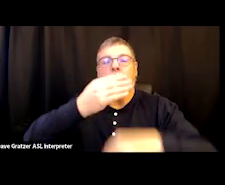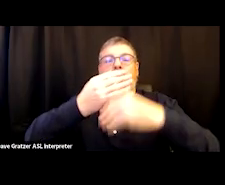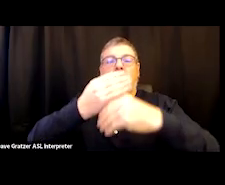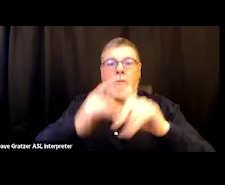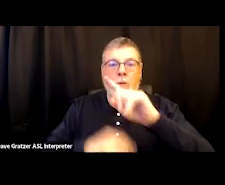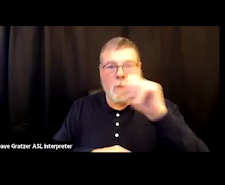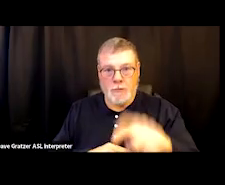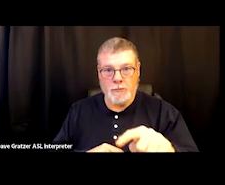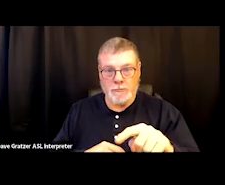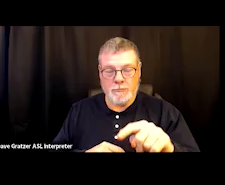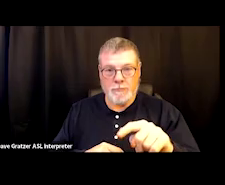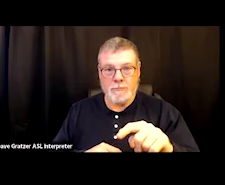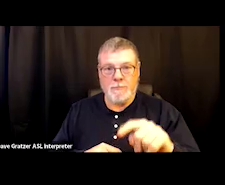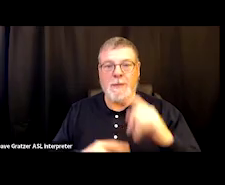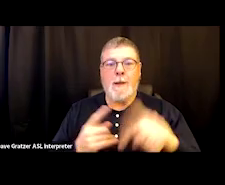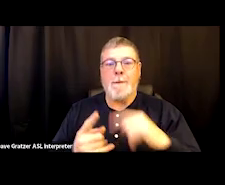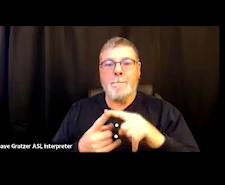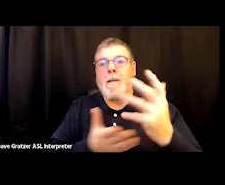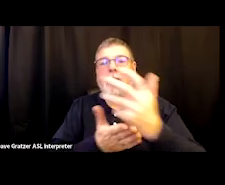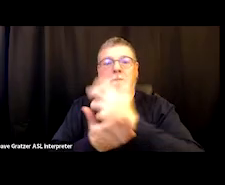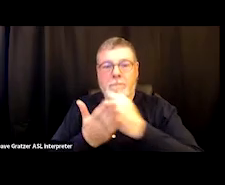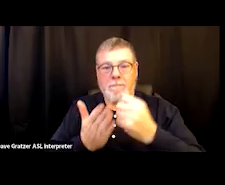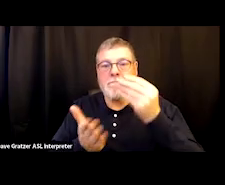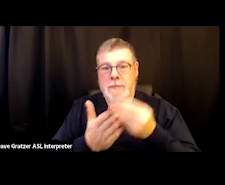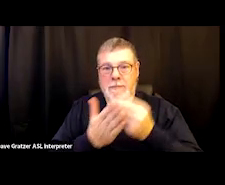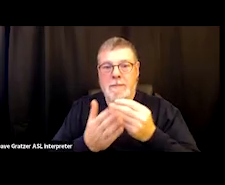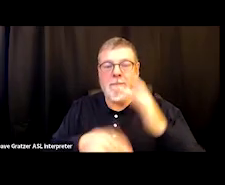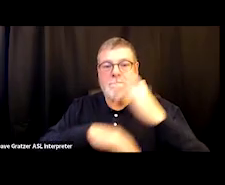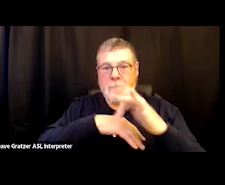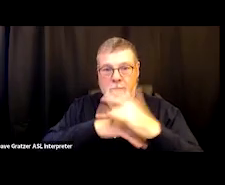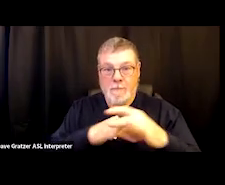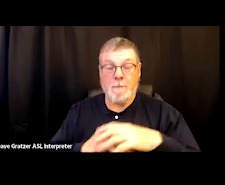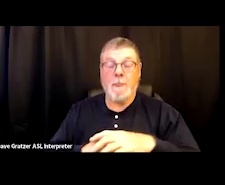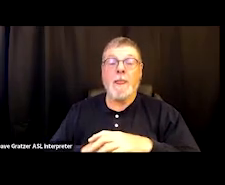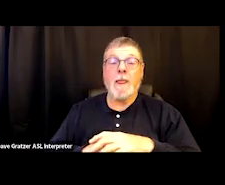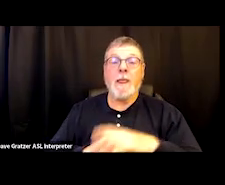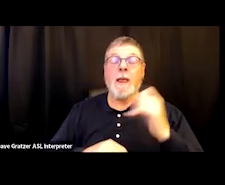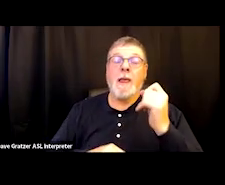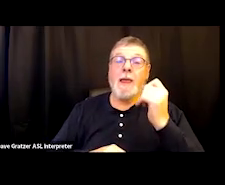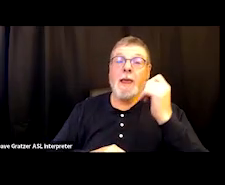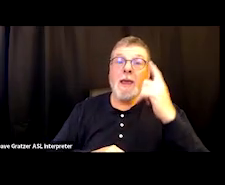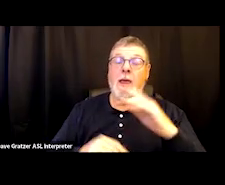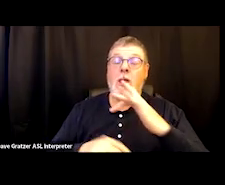on their online application about income and resources. The eligibility criteria to qualify